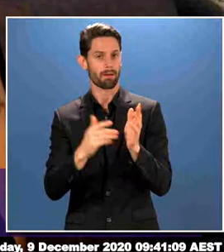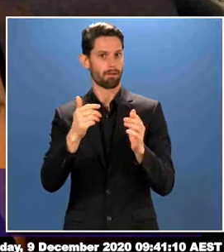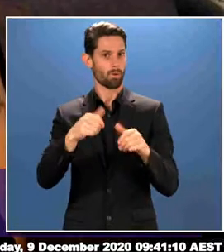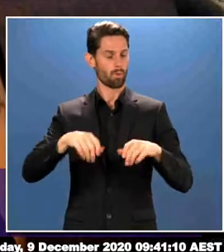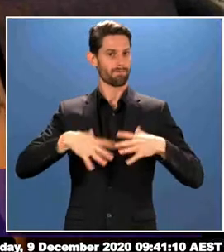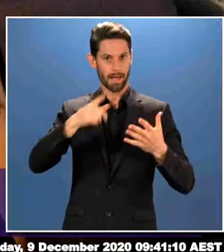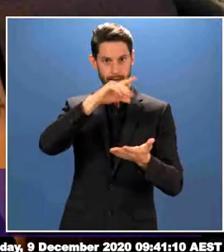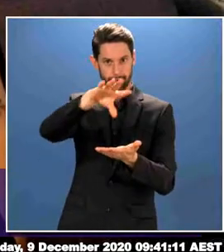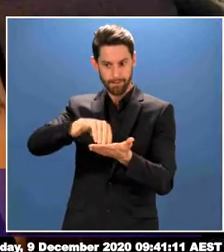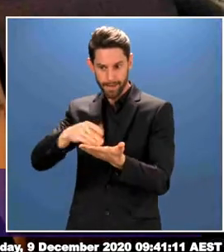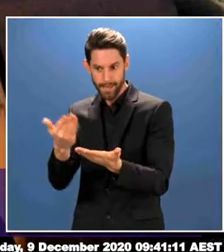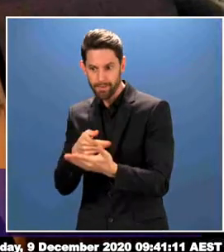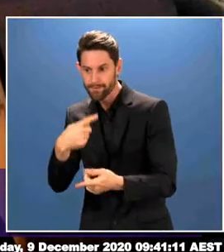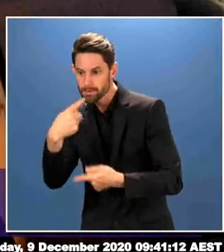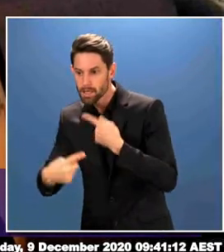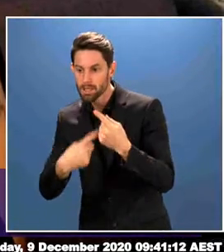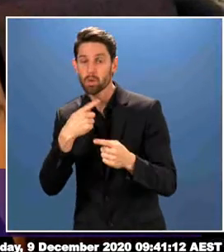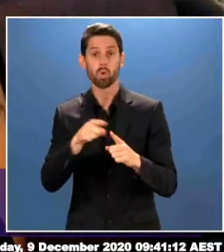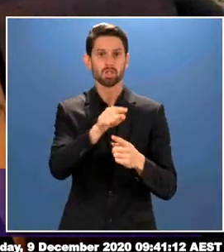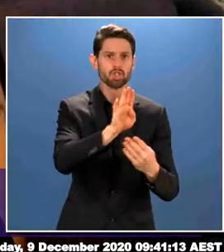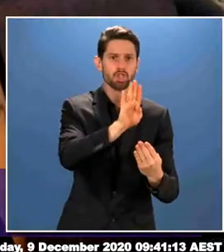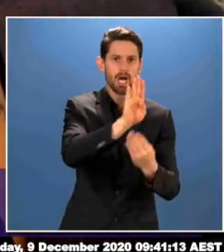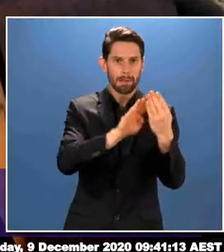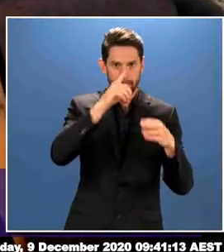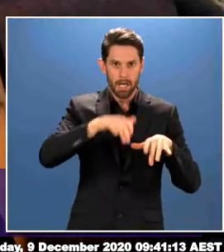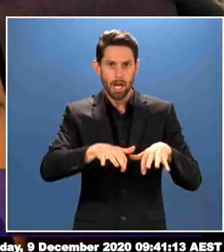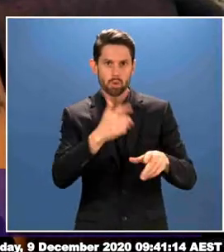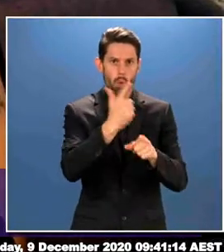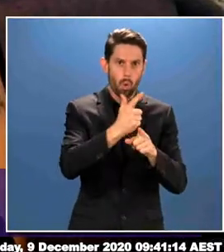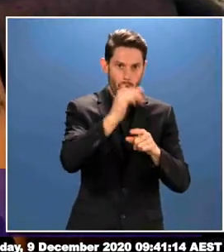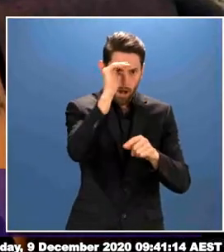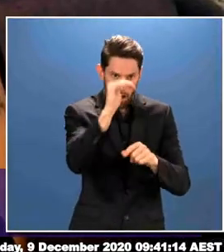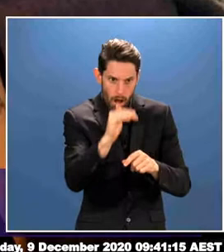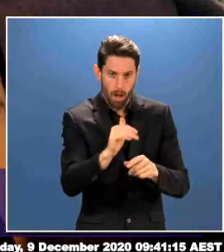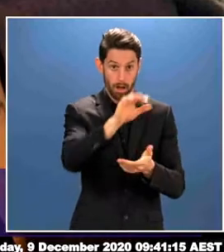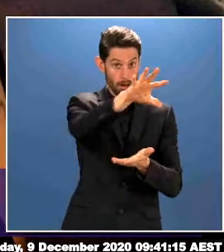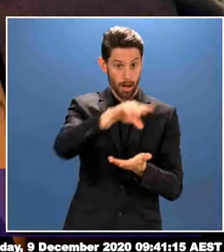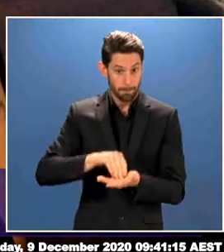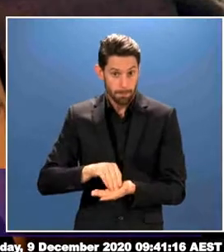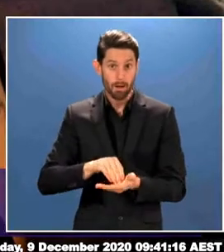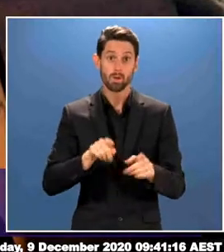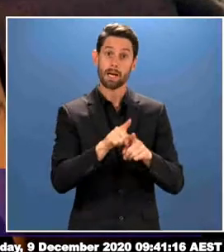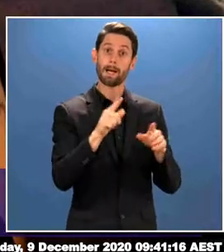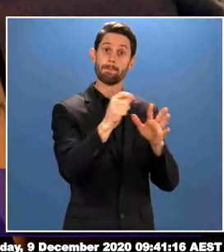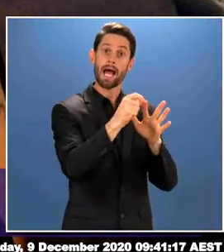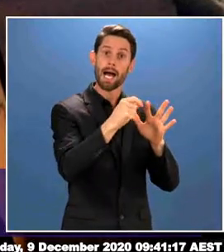We also had the chats, so what people were saying in the chats, and we also had things like PowerPoint slides the presenters were using that